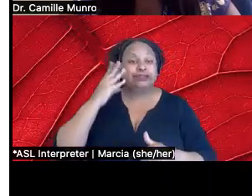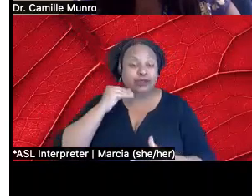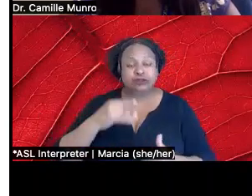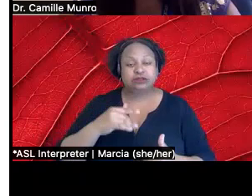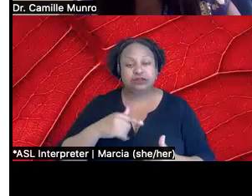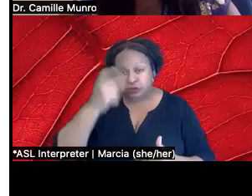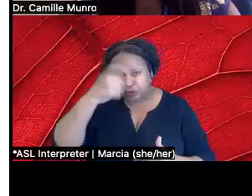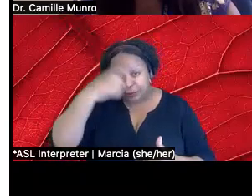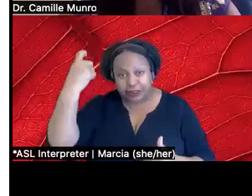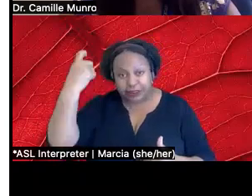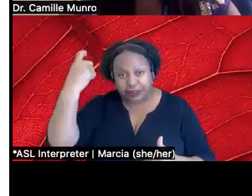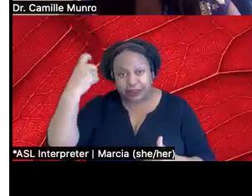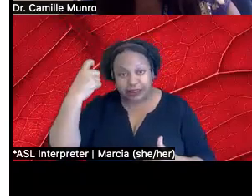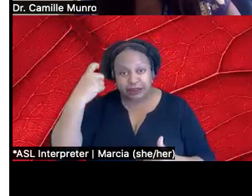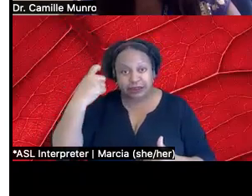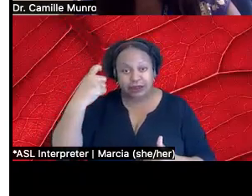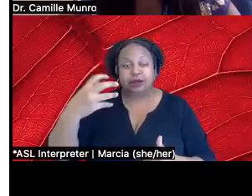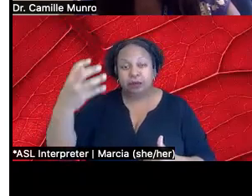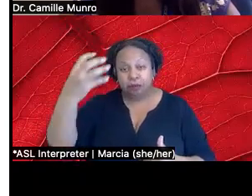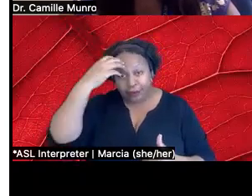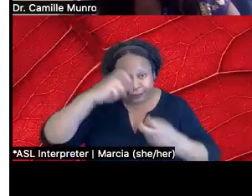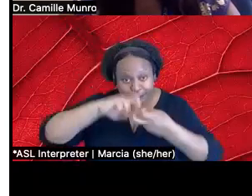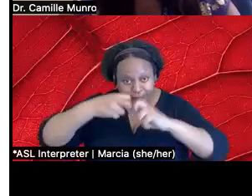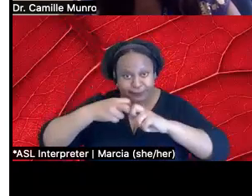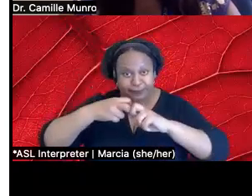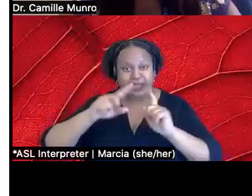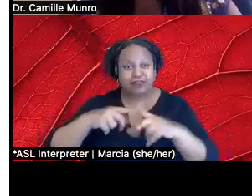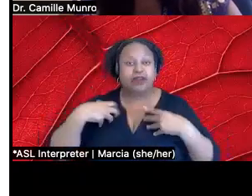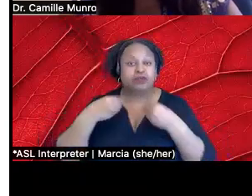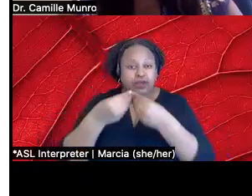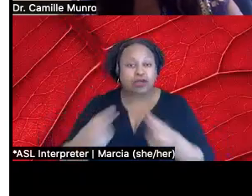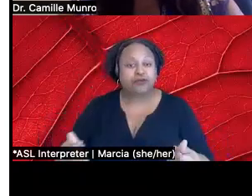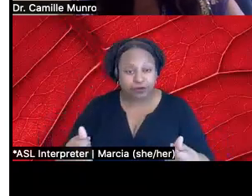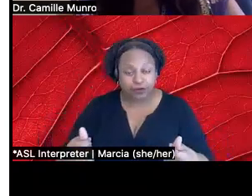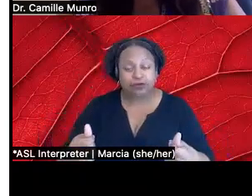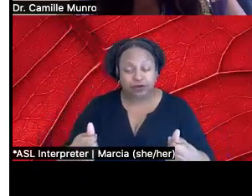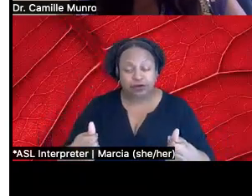Unfortunately, these were the sort of quotes I was hearing at the time, we don't really